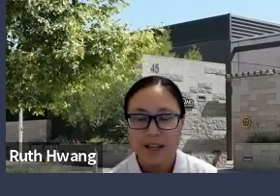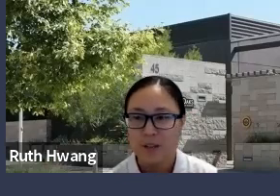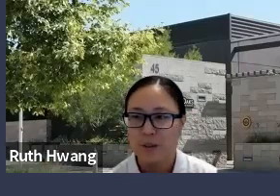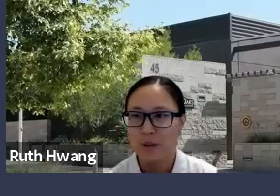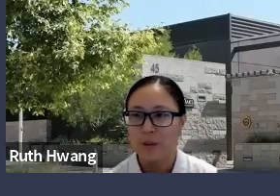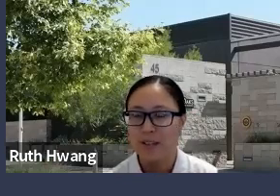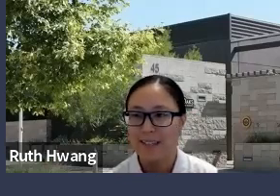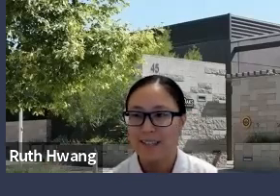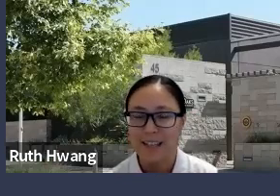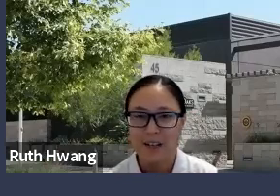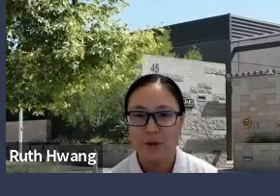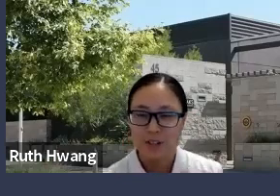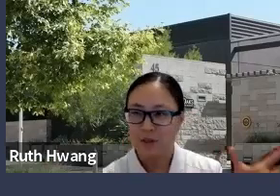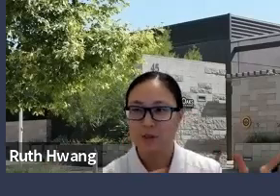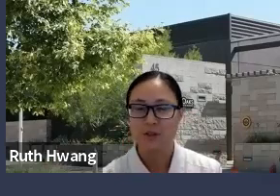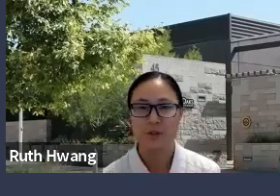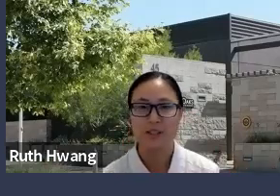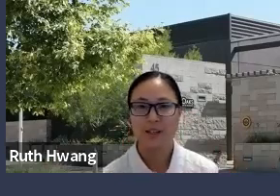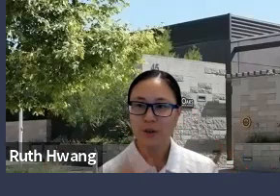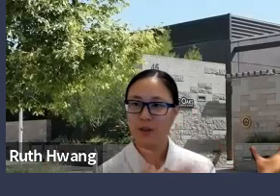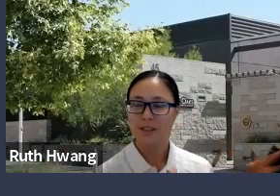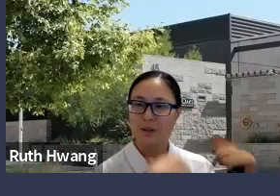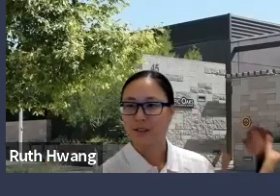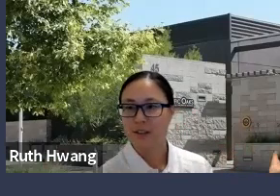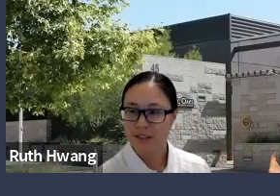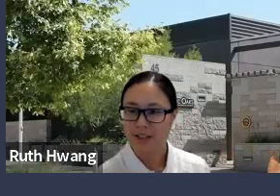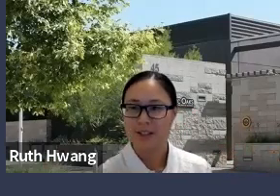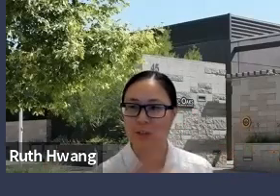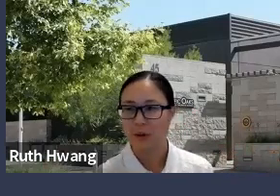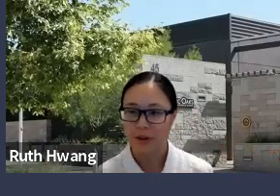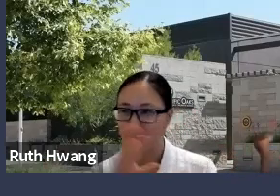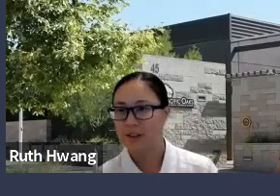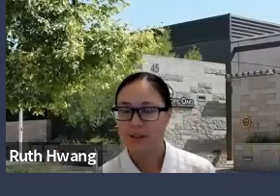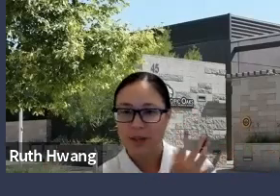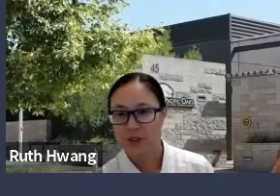And so in other institutions, you'll see a learning center is content, and it's major